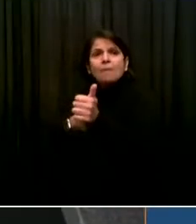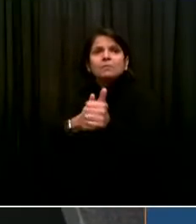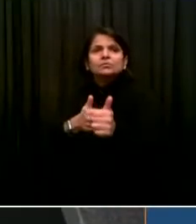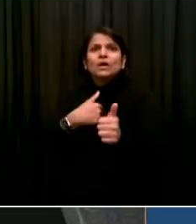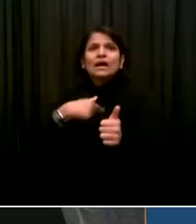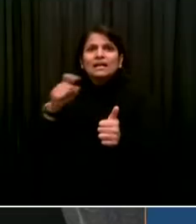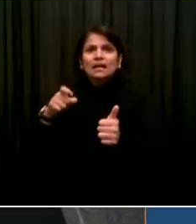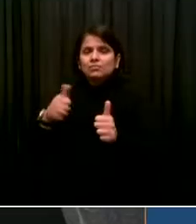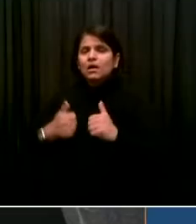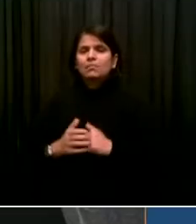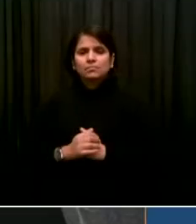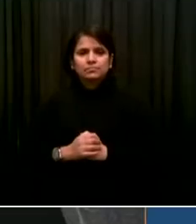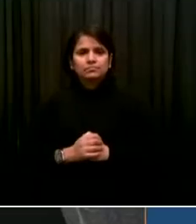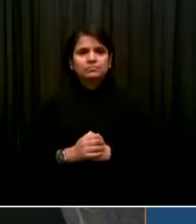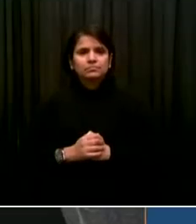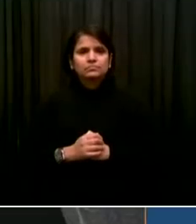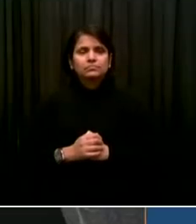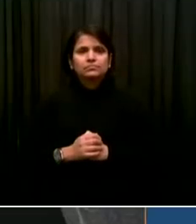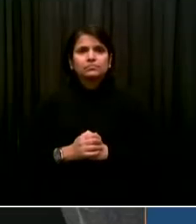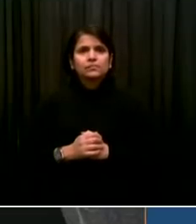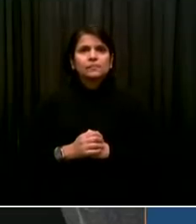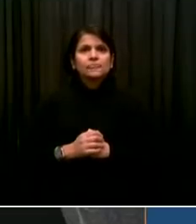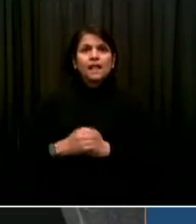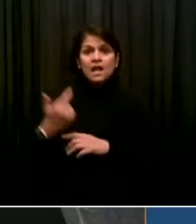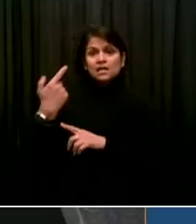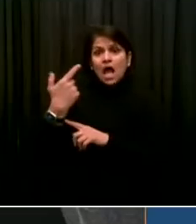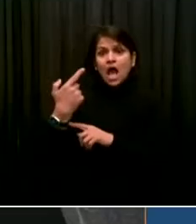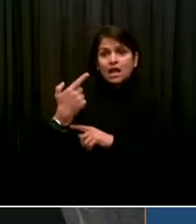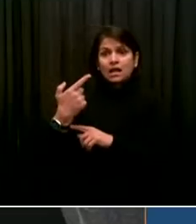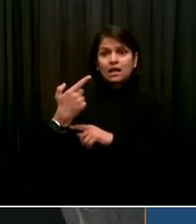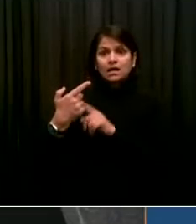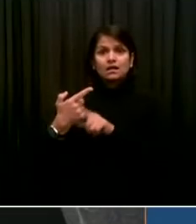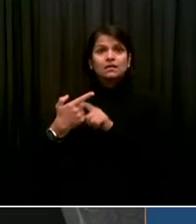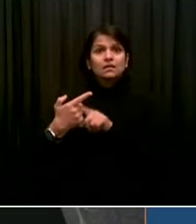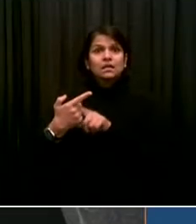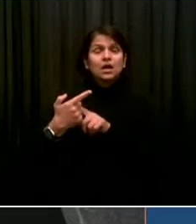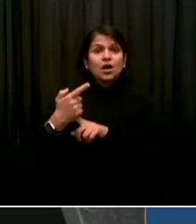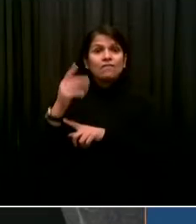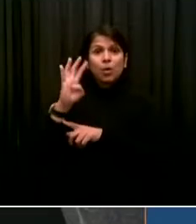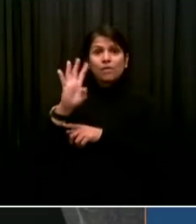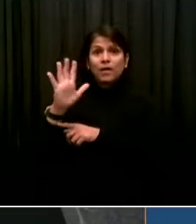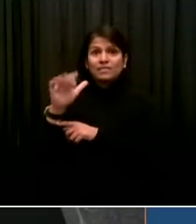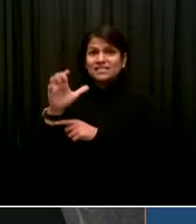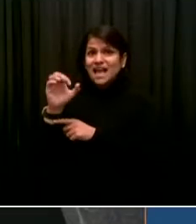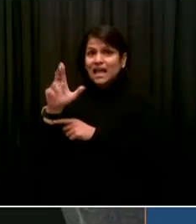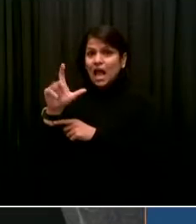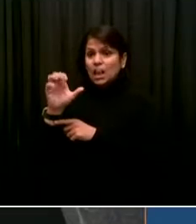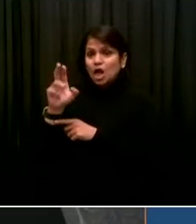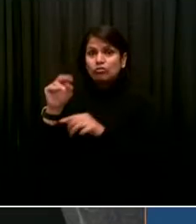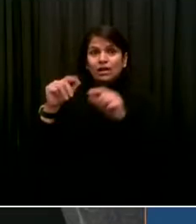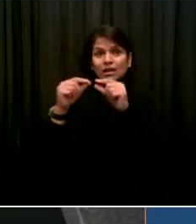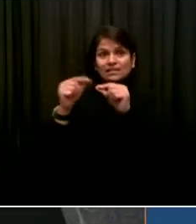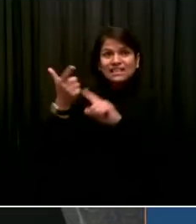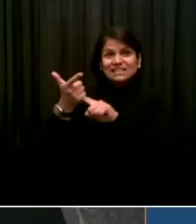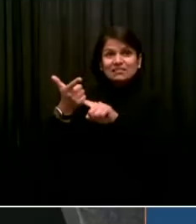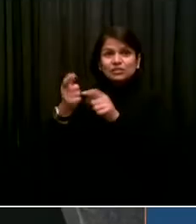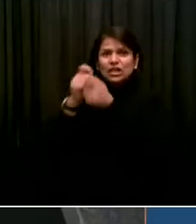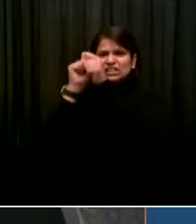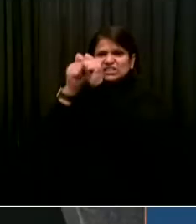THAT KILLED OUR YOUNG OFFICER ON FRIDAY NIGHT. A 45 CALIBER